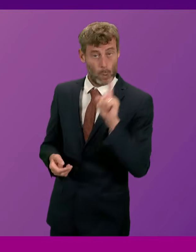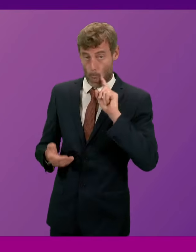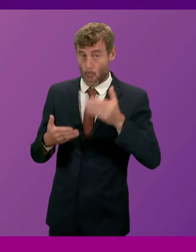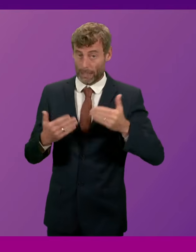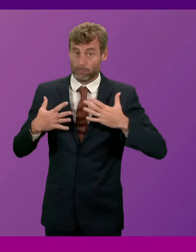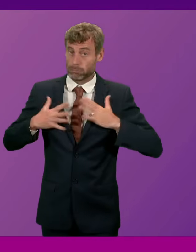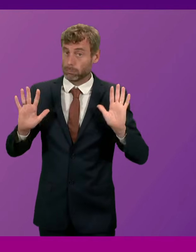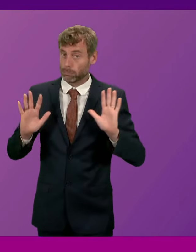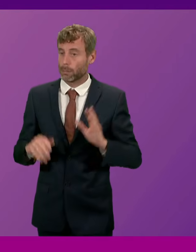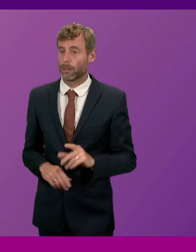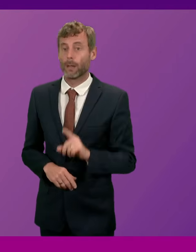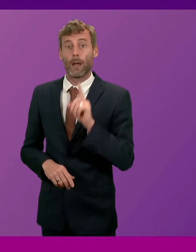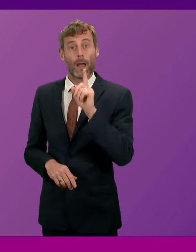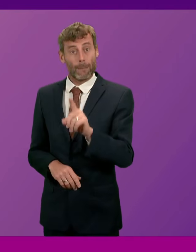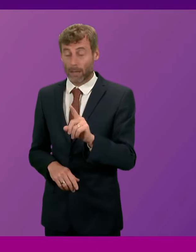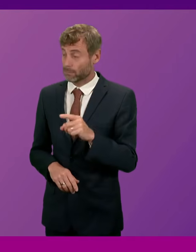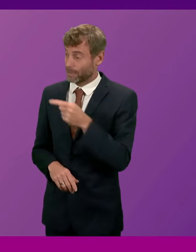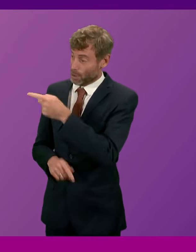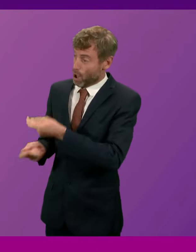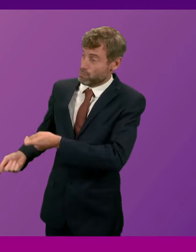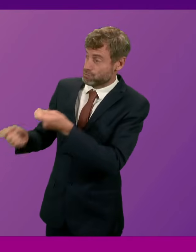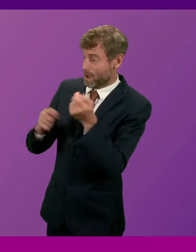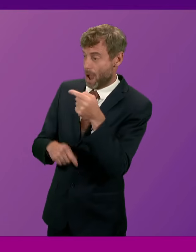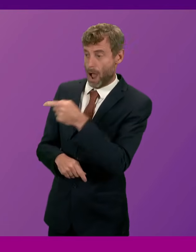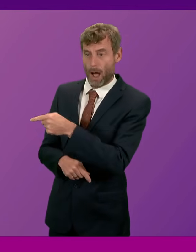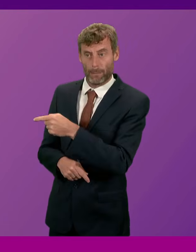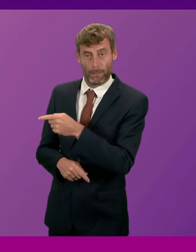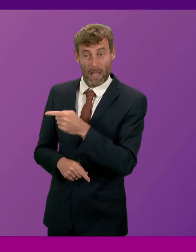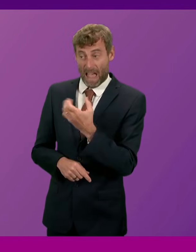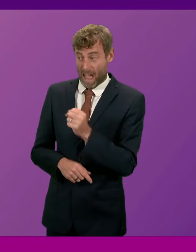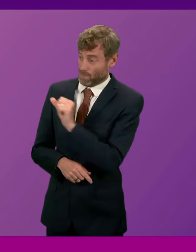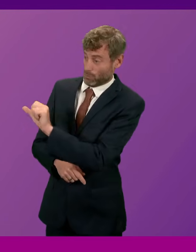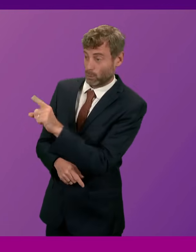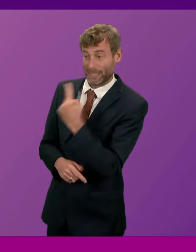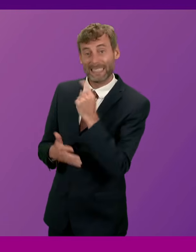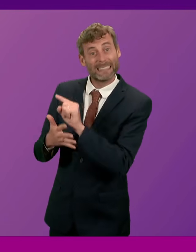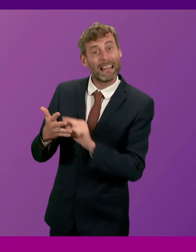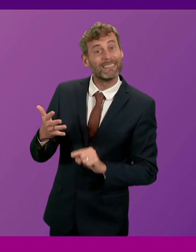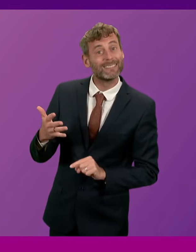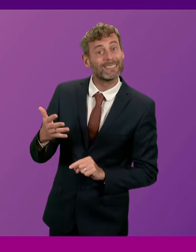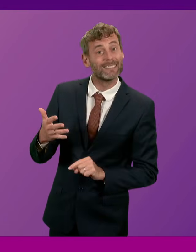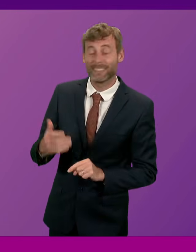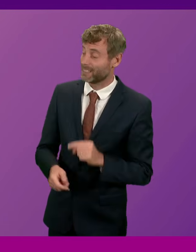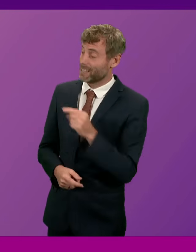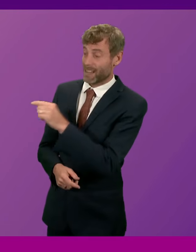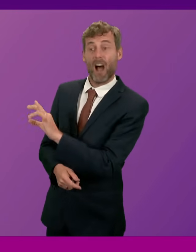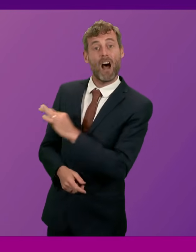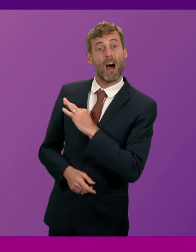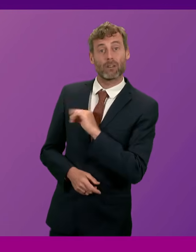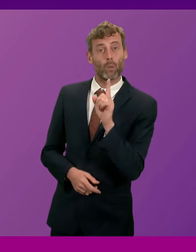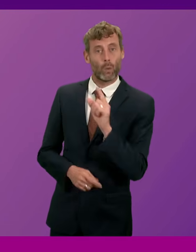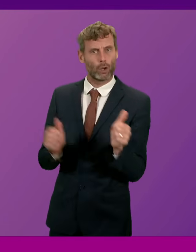I have a lot of sympathy with Mr Greene’s point that such arrangements should not